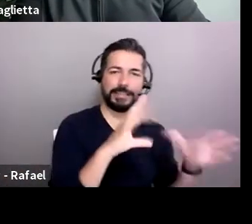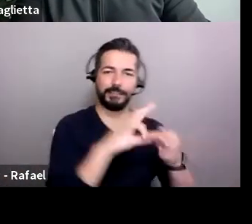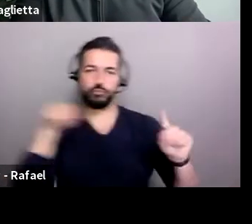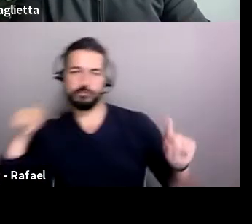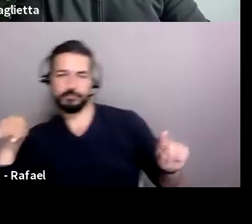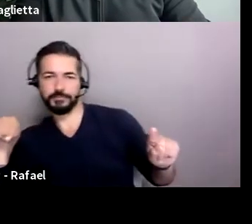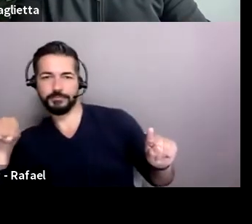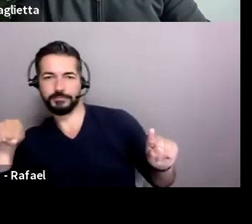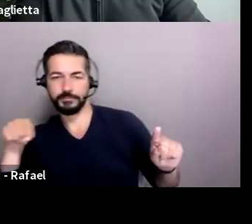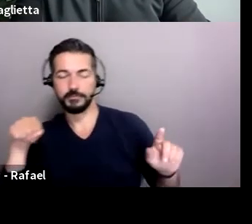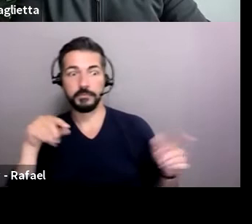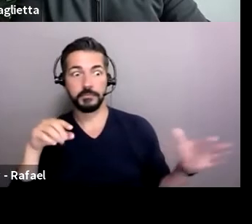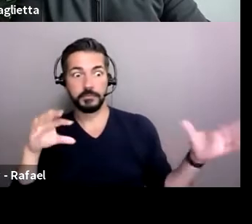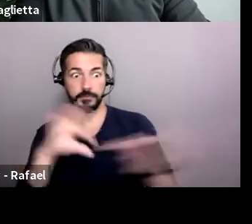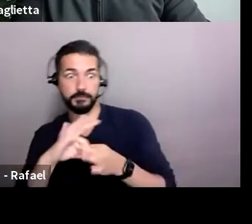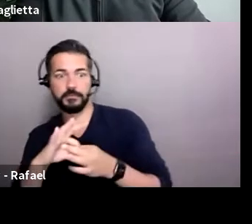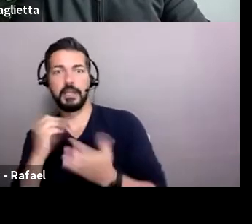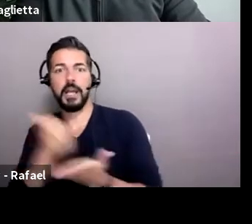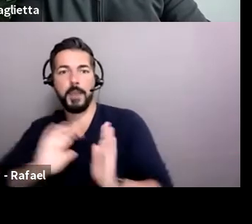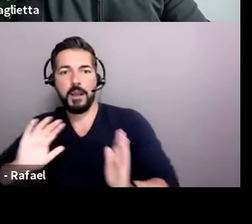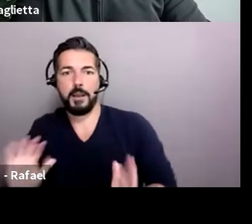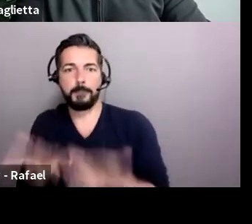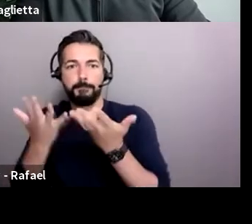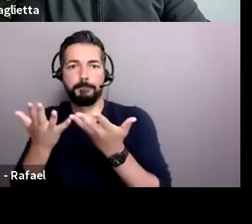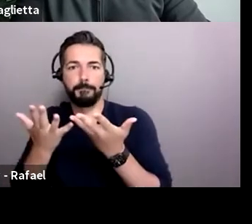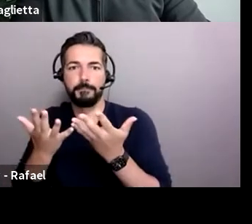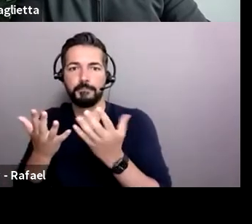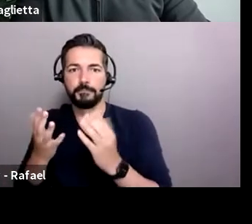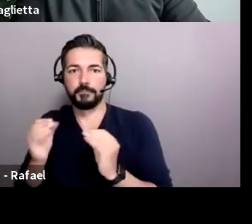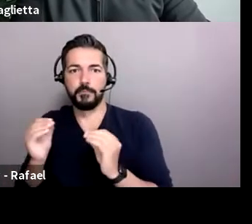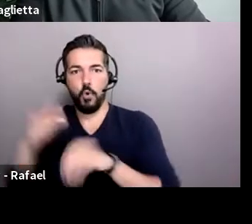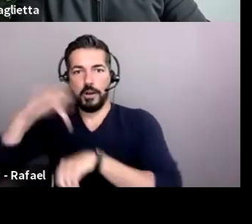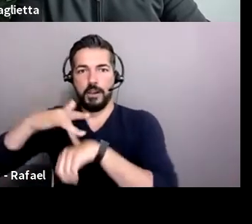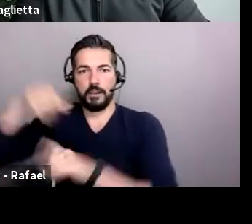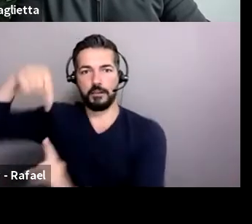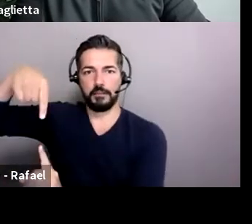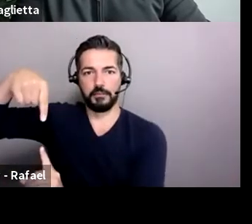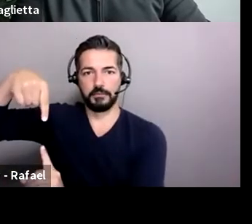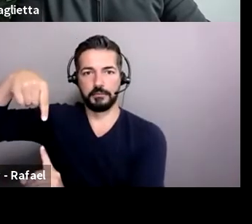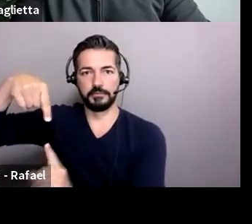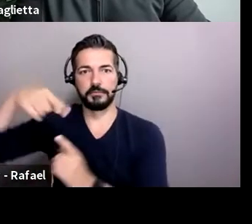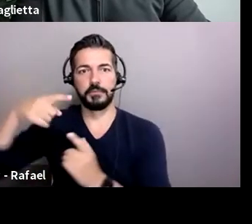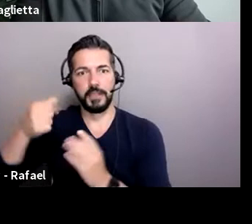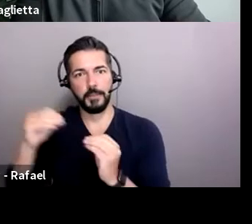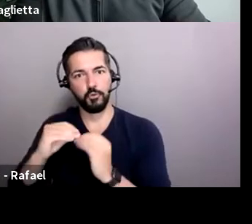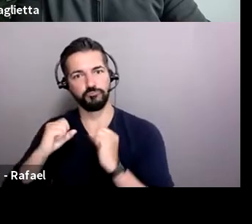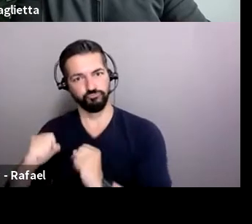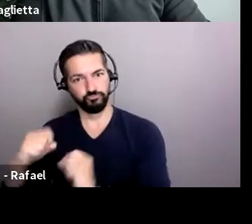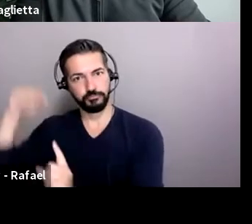And so that gave it some umph from the start. Right. It got a little bit of mojo behind it. And we had a page up before